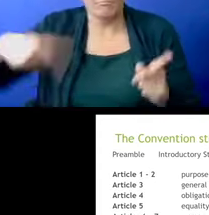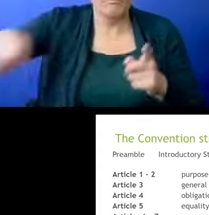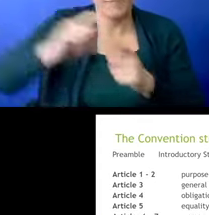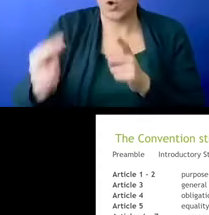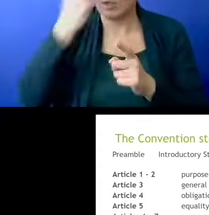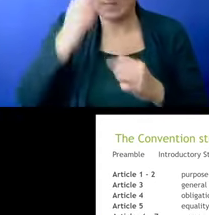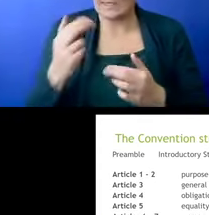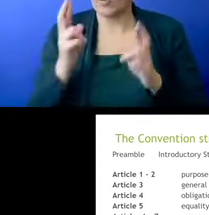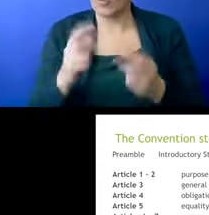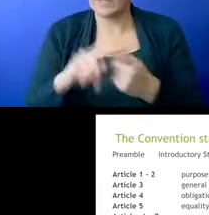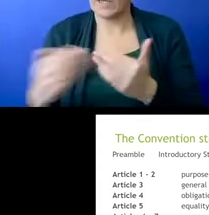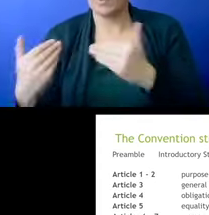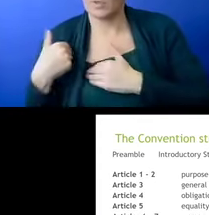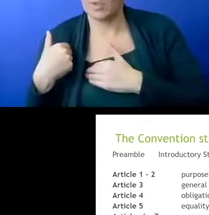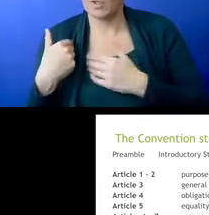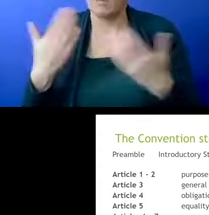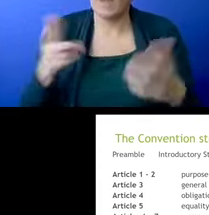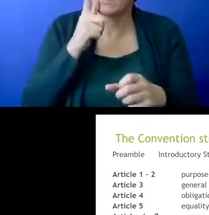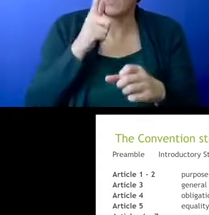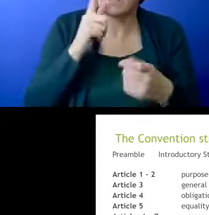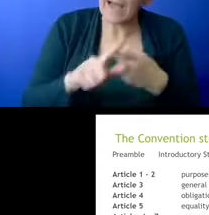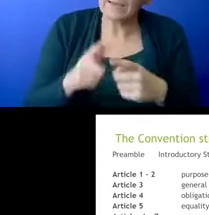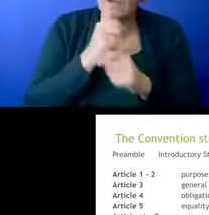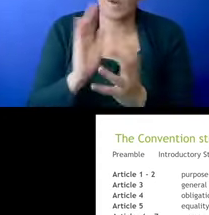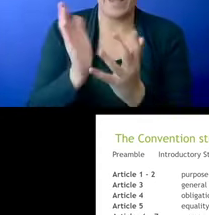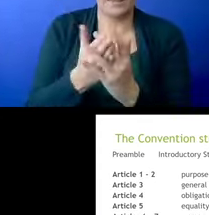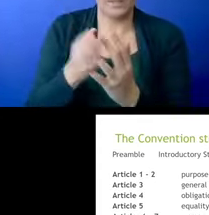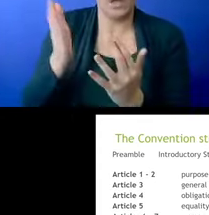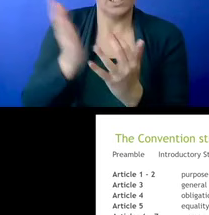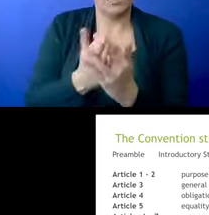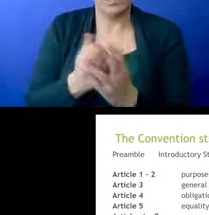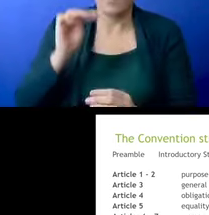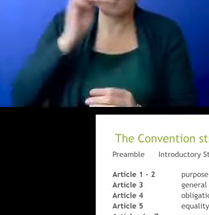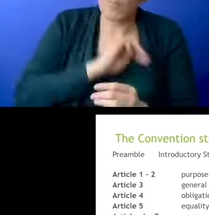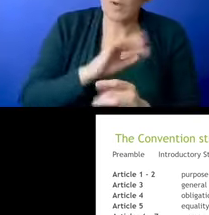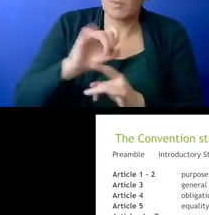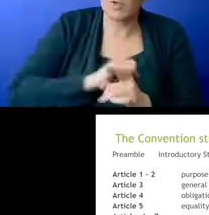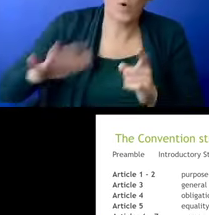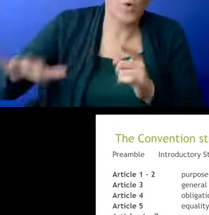and accessibility, which is fundamental to the enjoyment of all rights and to live independently.